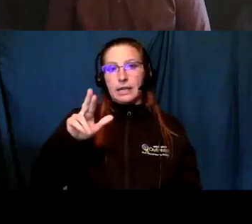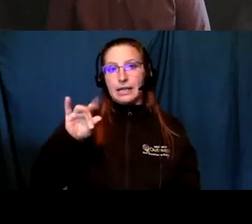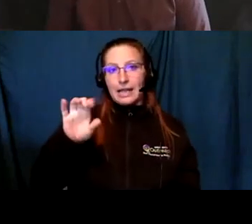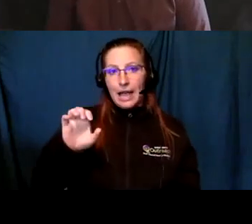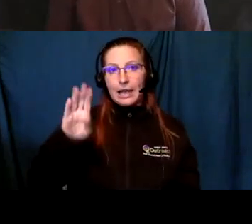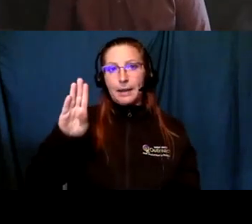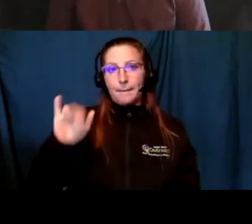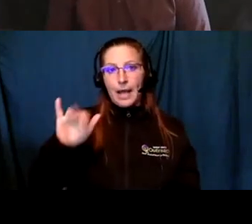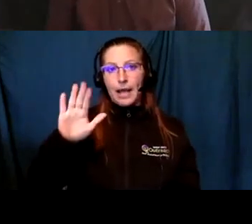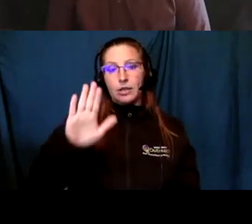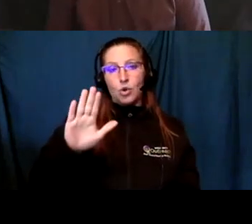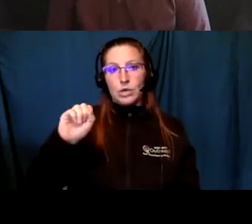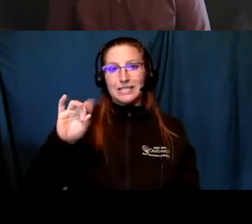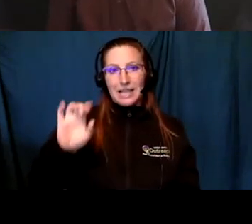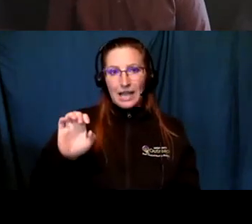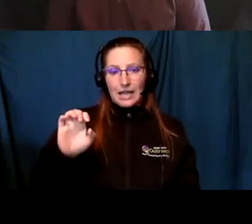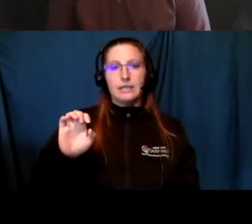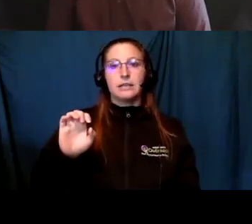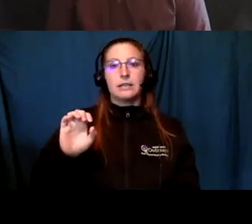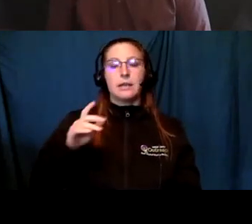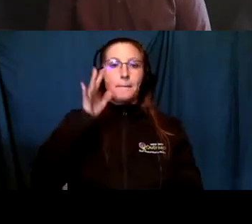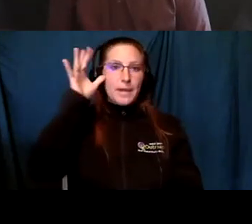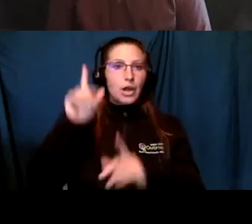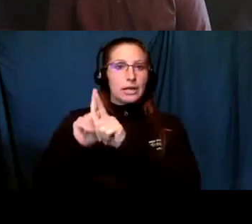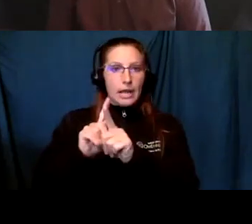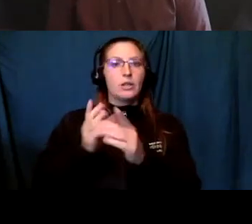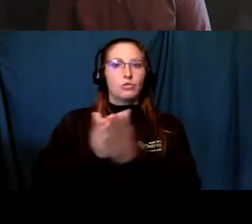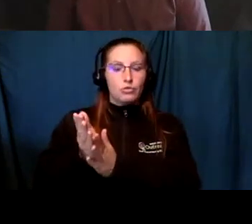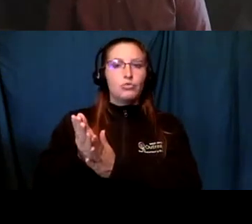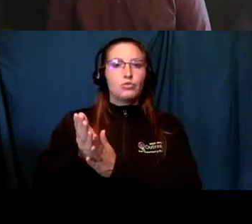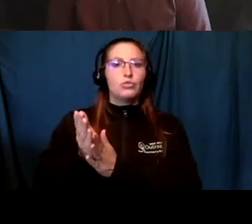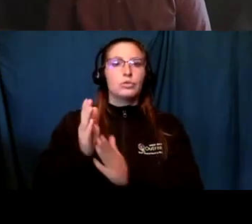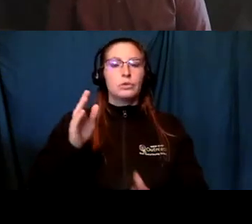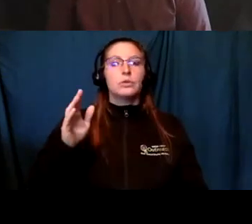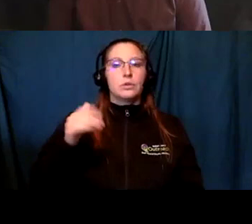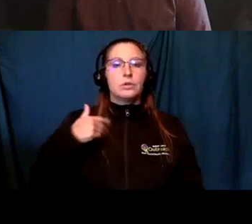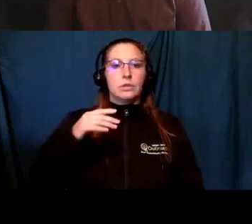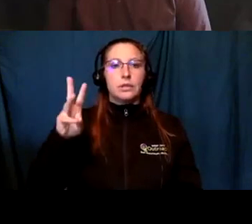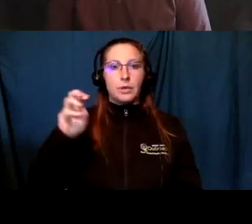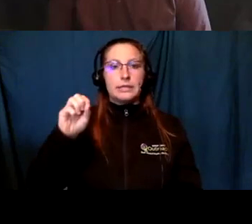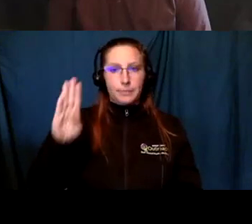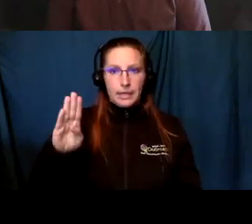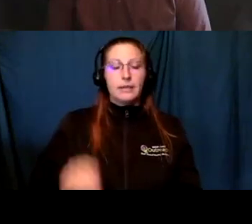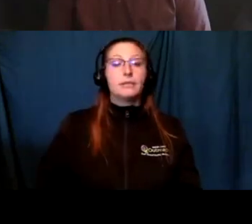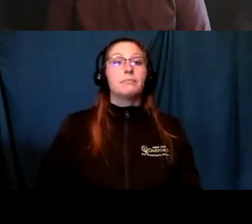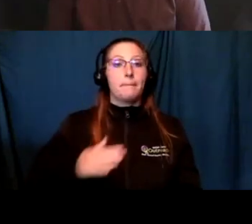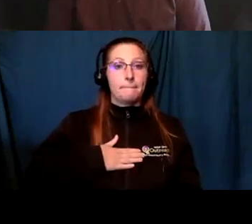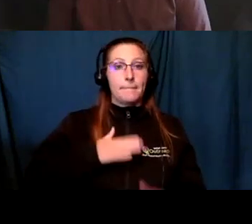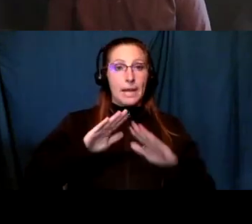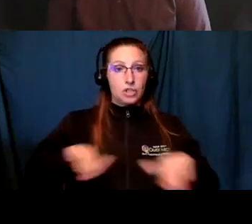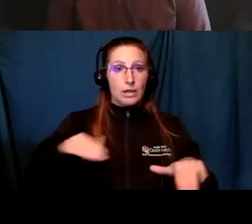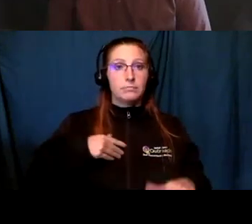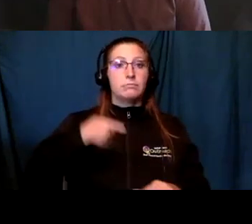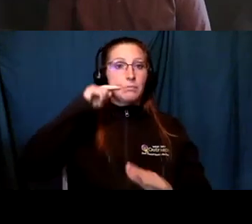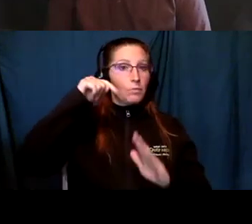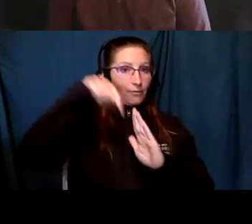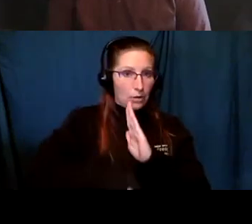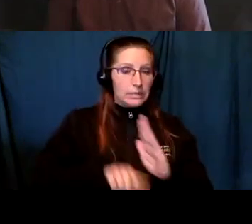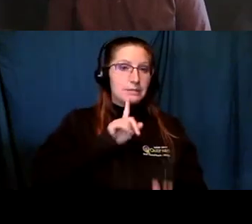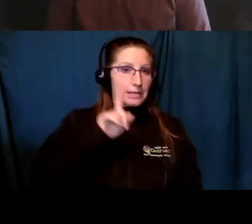through DPI and WSB. I am a parent of a child who is profoundly deaf and has Down Syndrome.